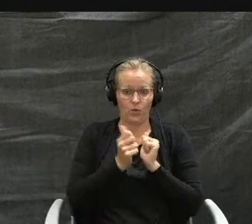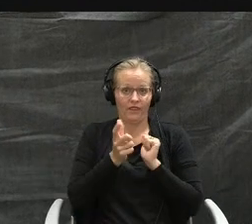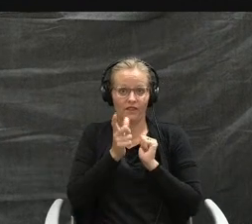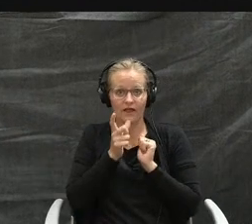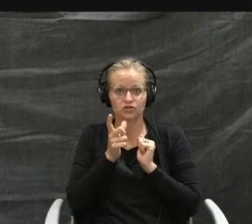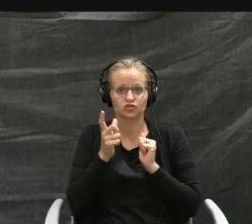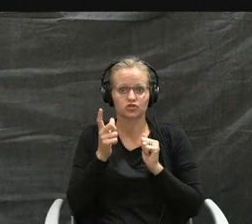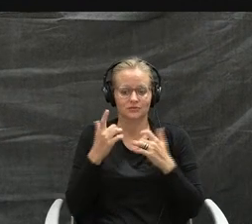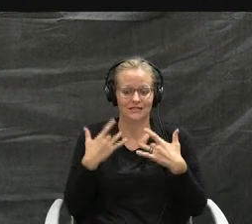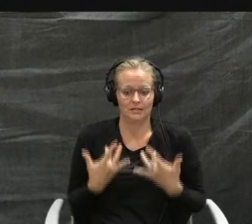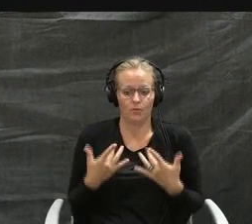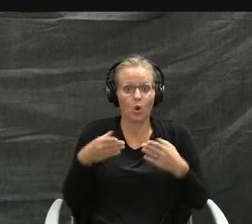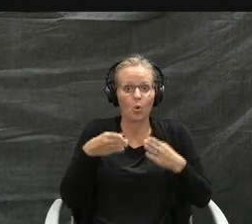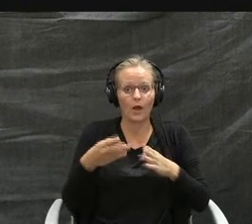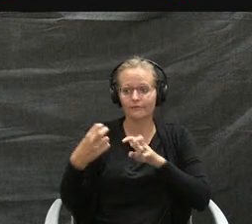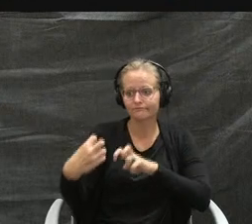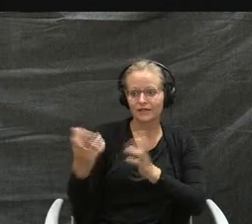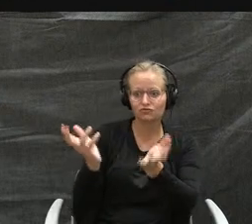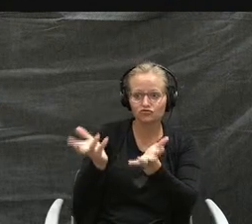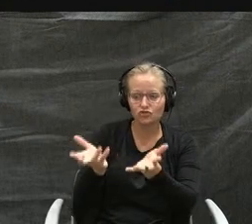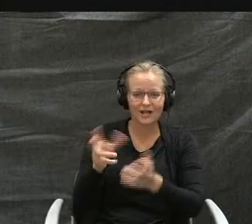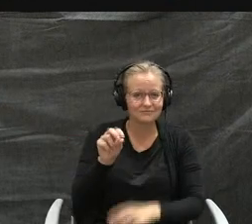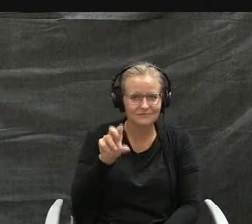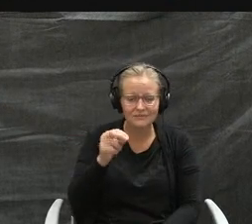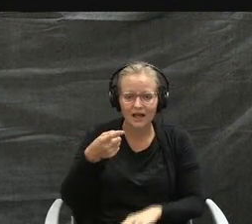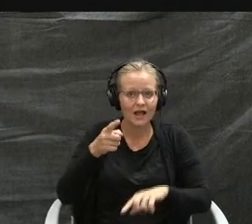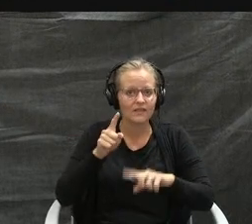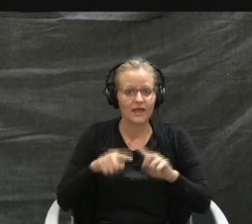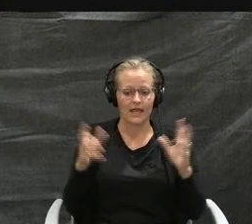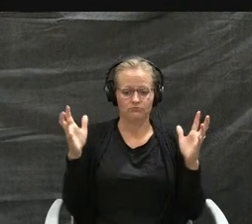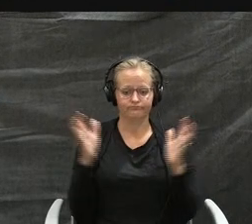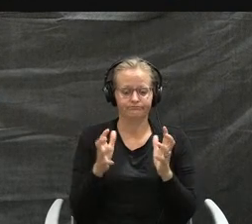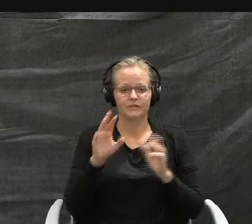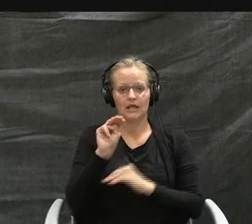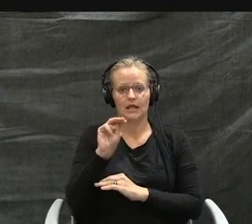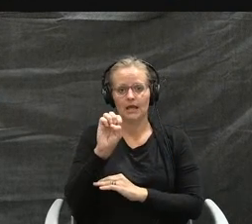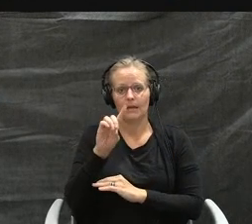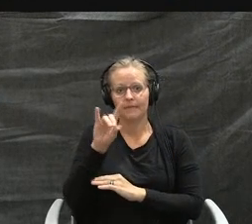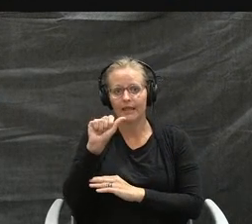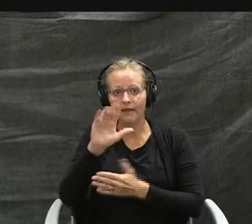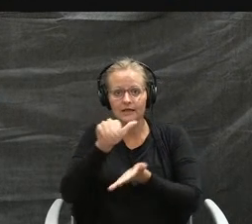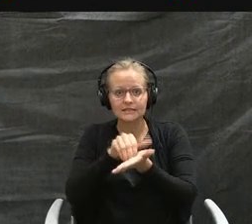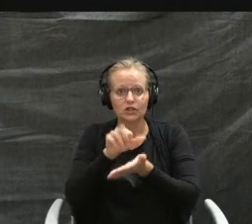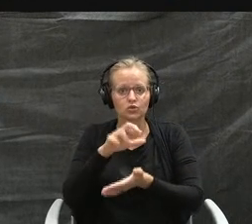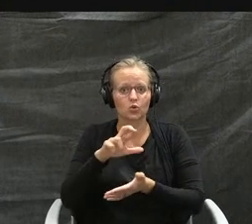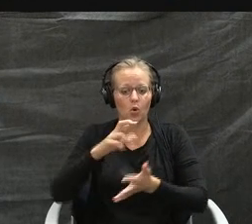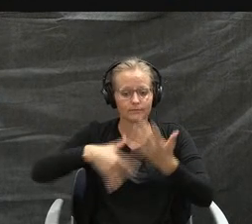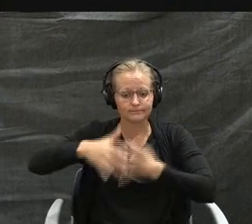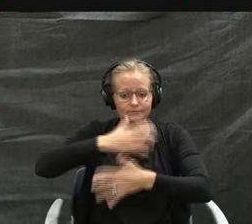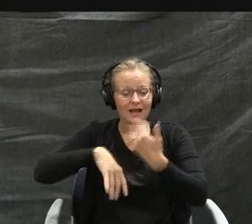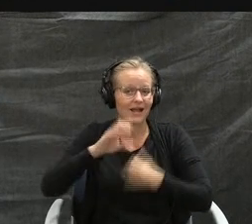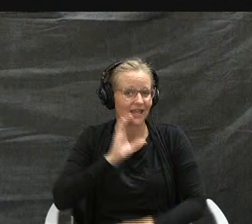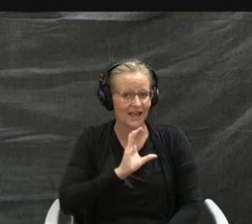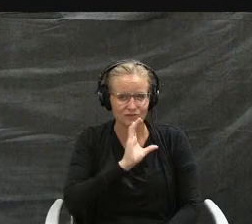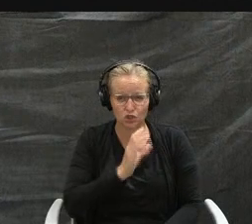traditional lunch. They're not going to be able to gather in the Media Center or gather in the cafeteria, and so I really